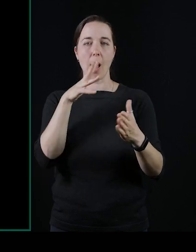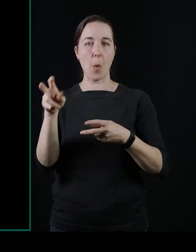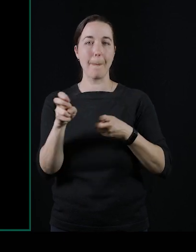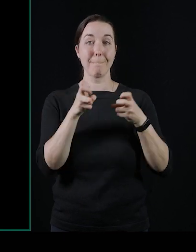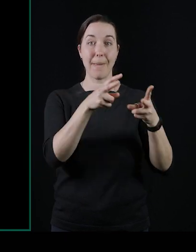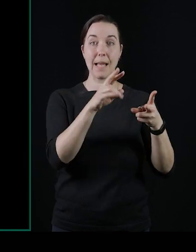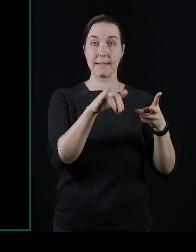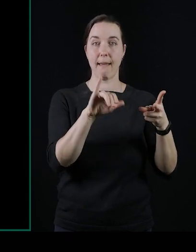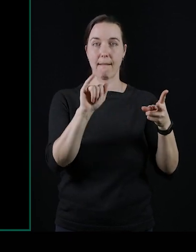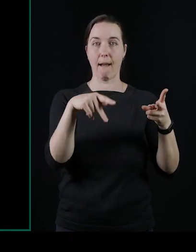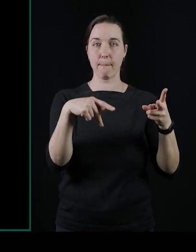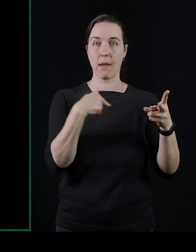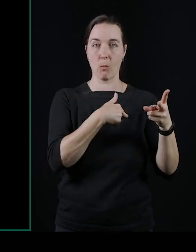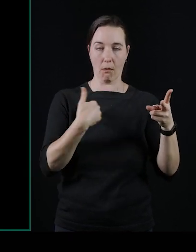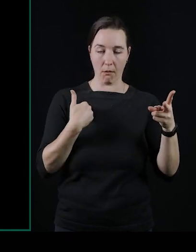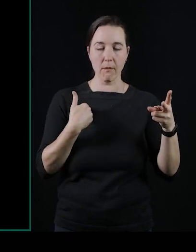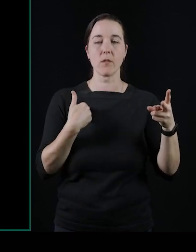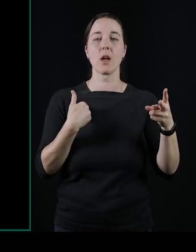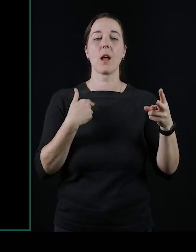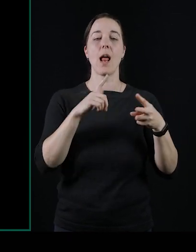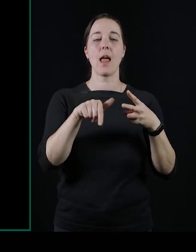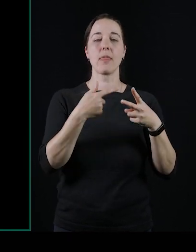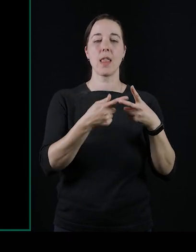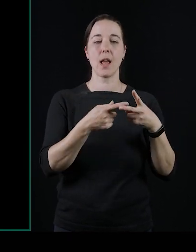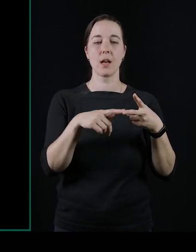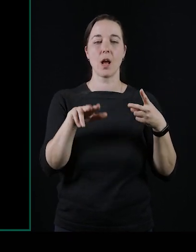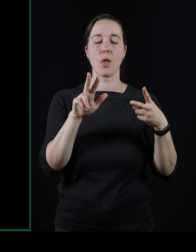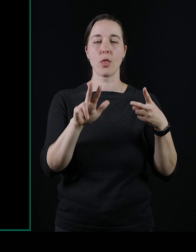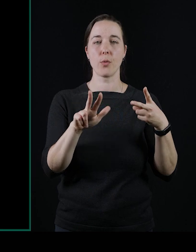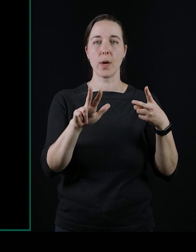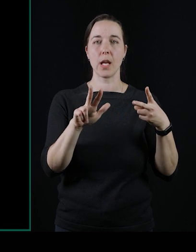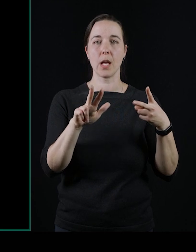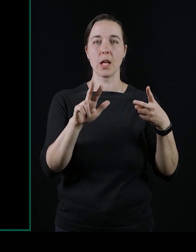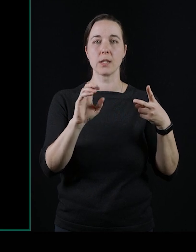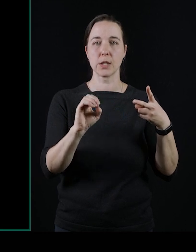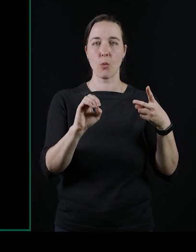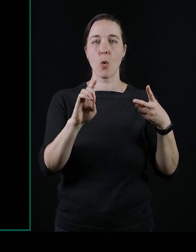and we're going to do 3-1-3-0-1-0-0, and fight.